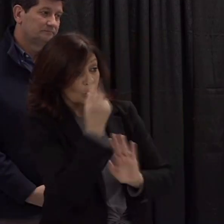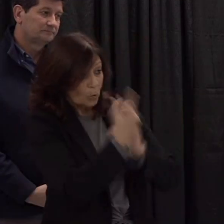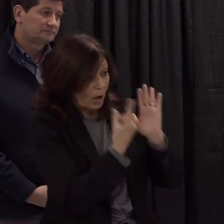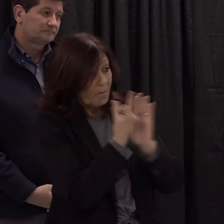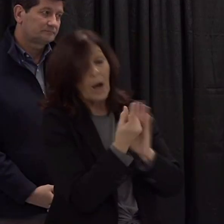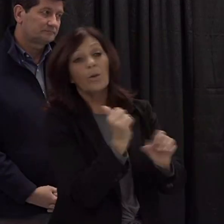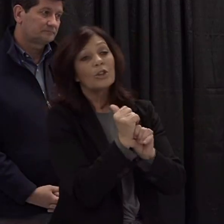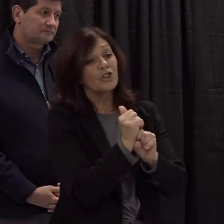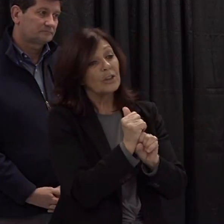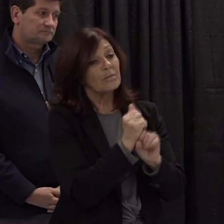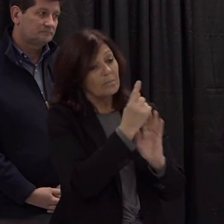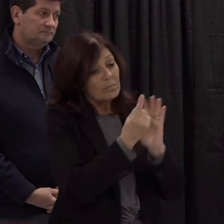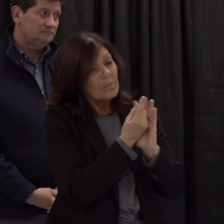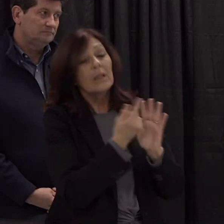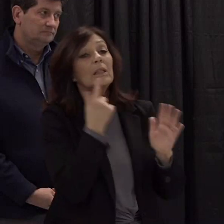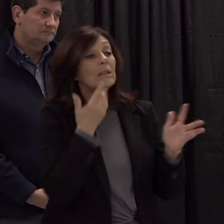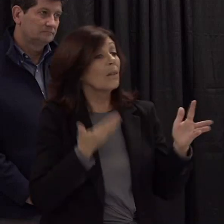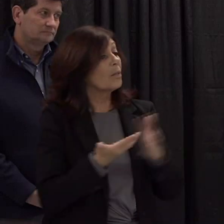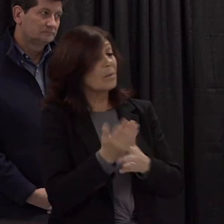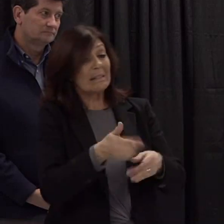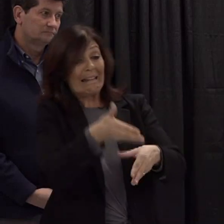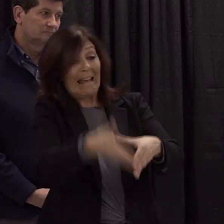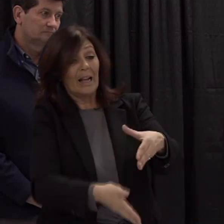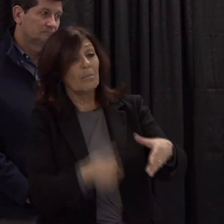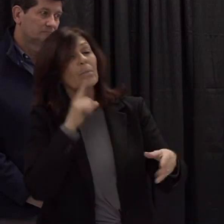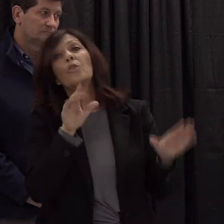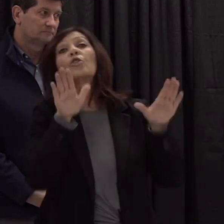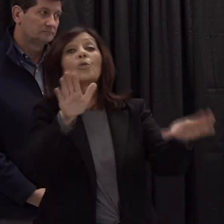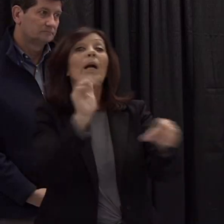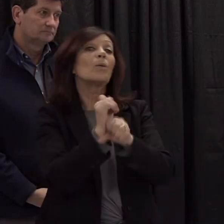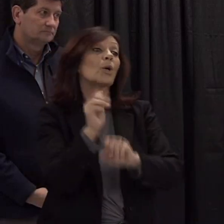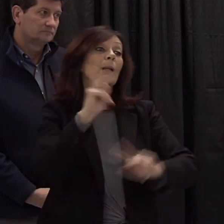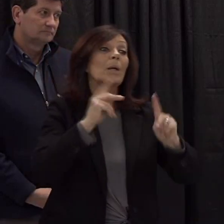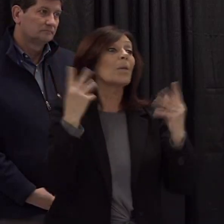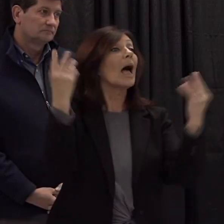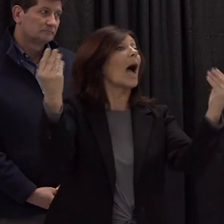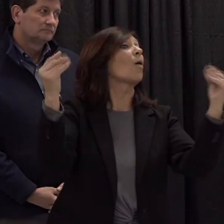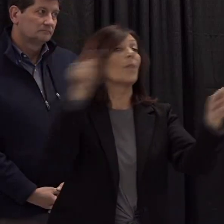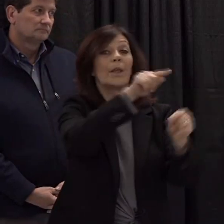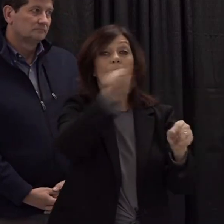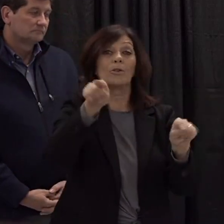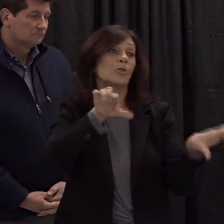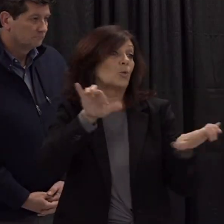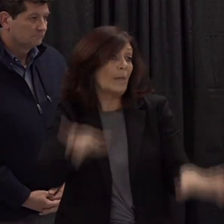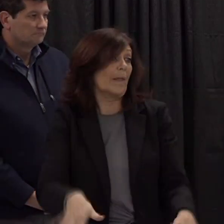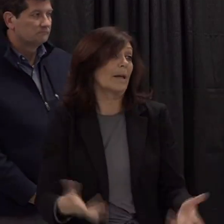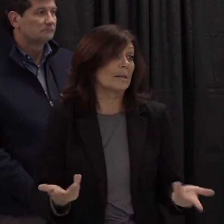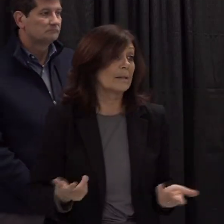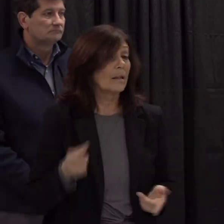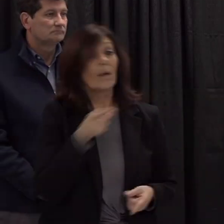and we'll go through the end of it. But it's a great work of all the people that are out on the streets right now doing that and those